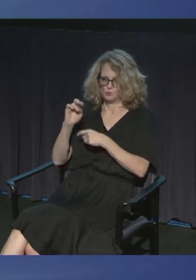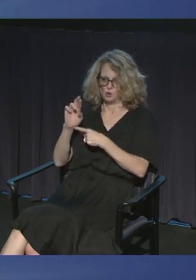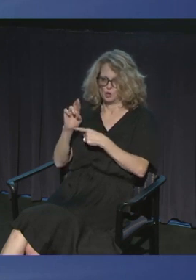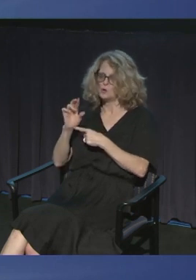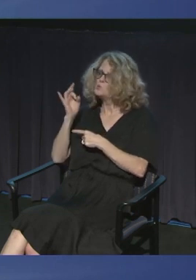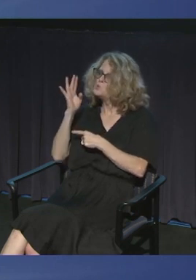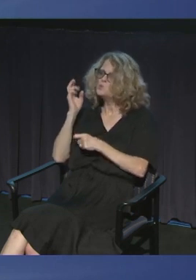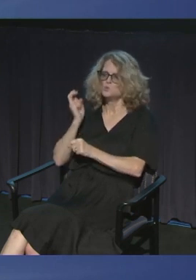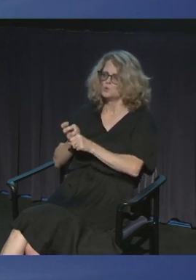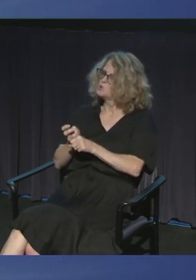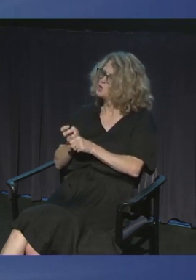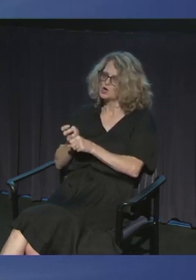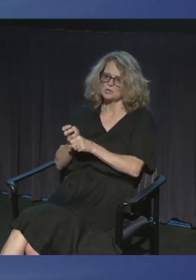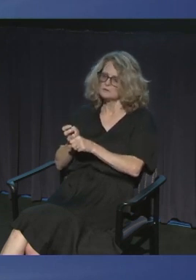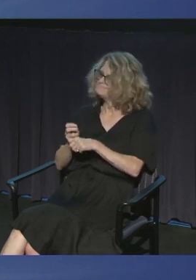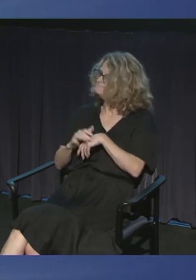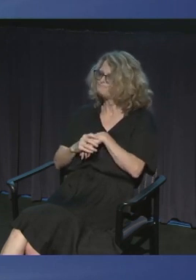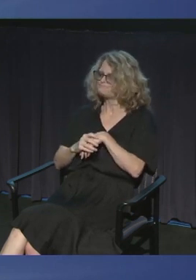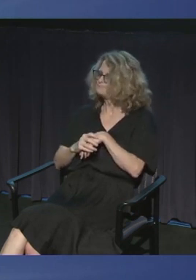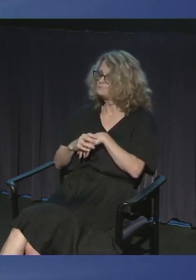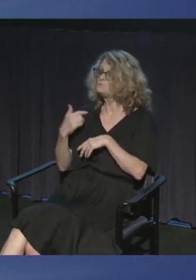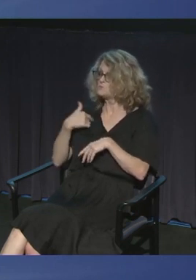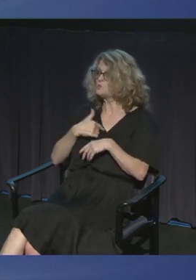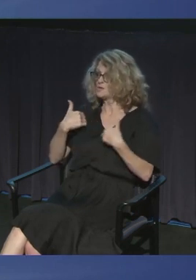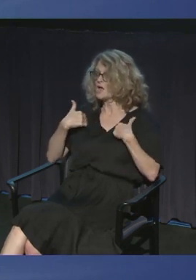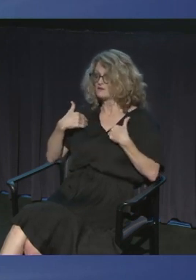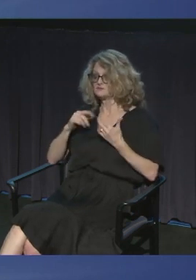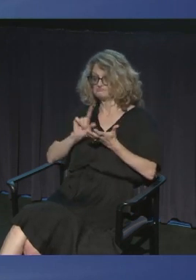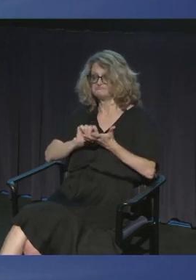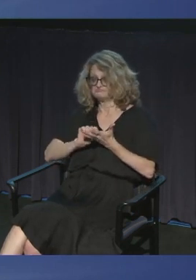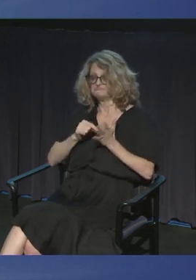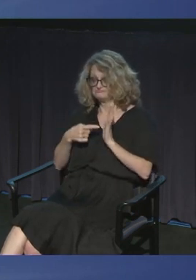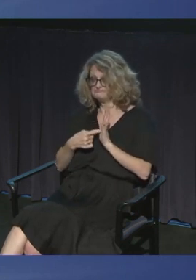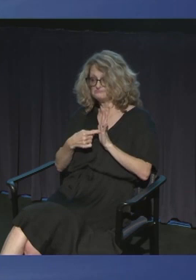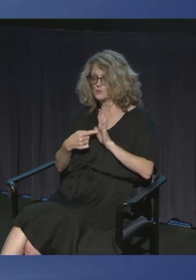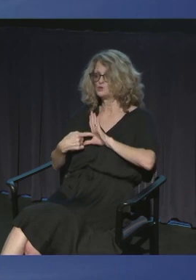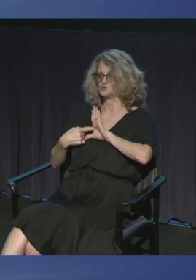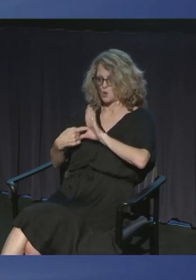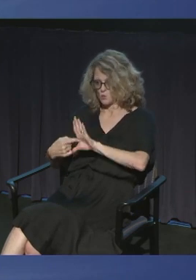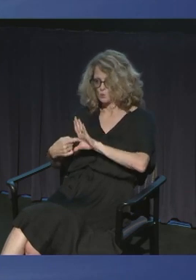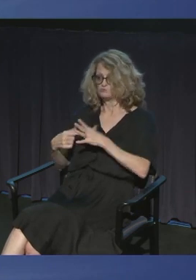EXECUTE. WE HAVE A PAPER SHOWING THAT WHAT TURNS OUT TO BE THE CASE IS THAT STING CAN